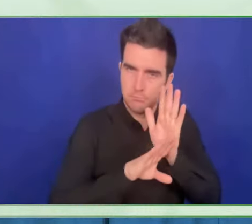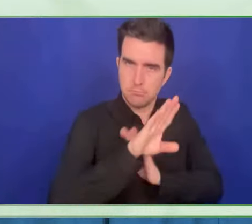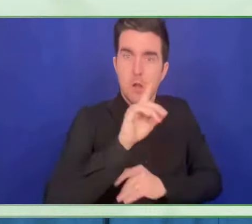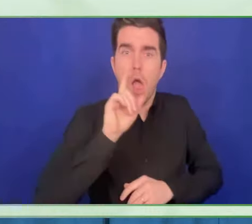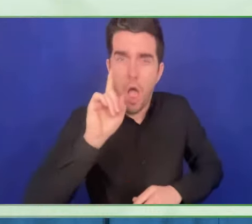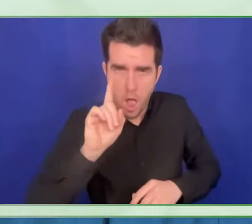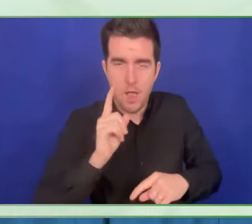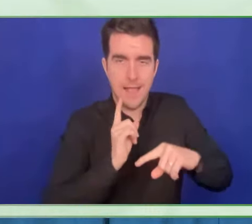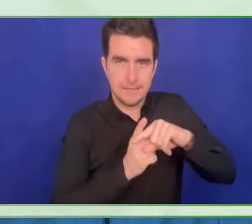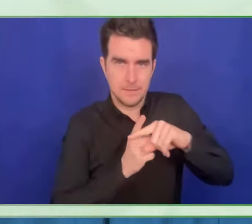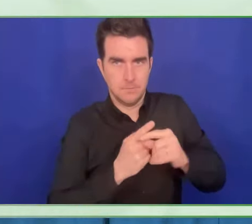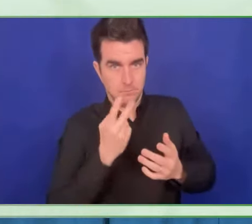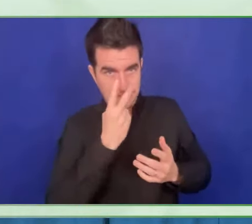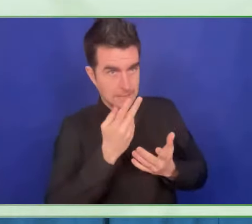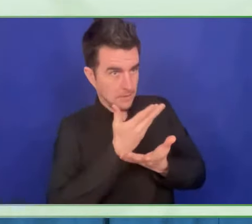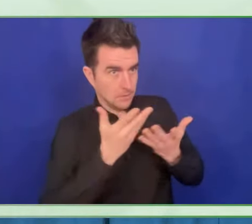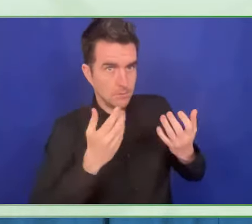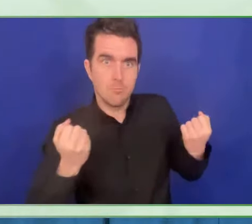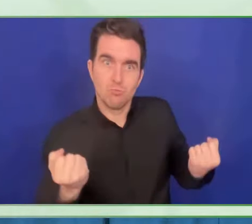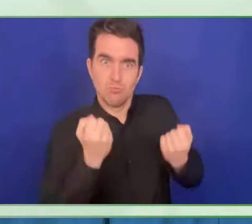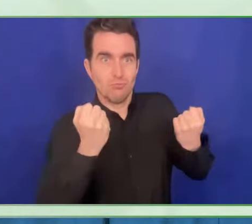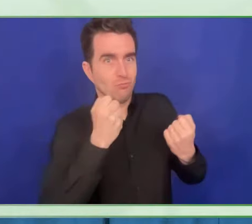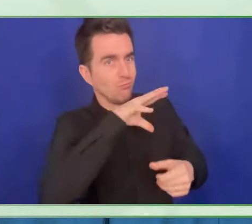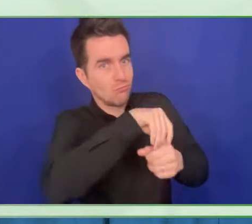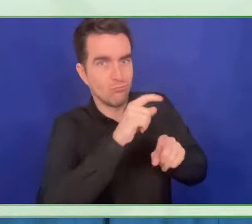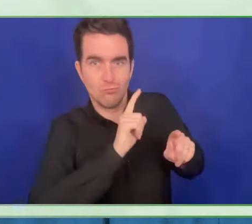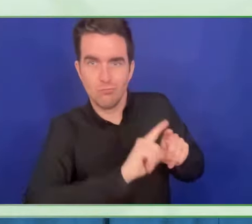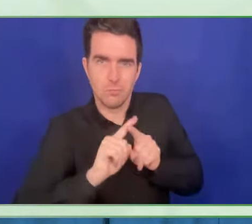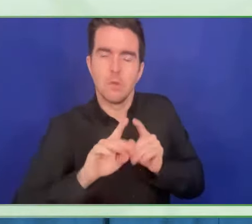Quite a number of measures.